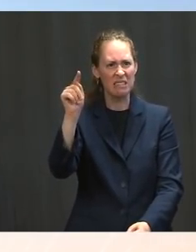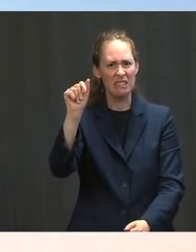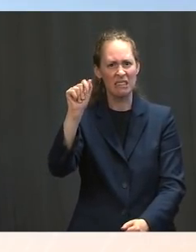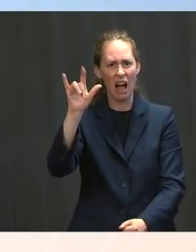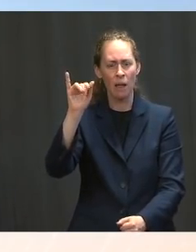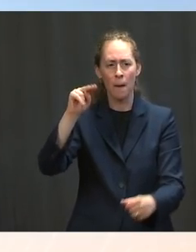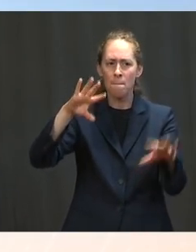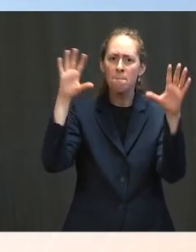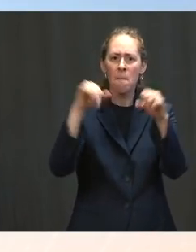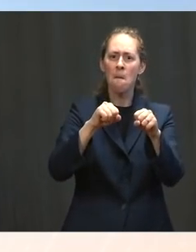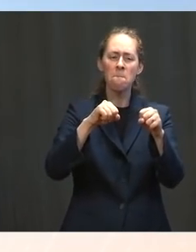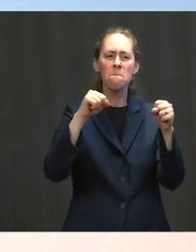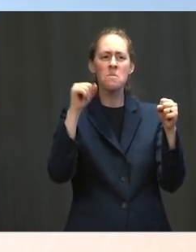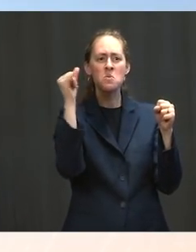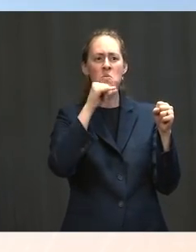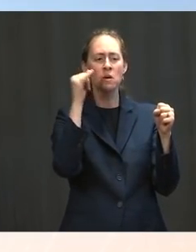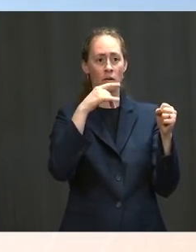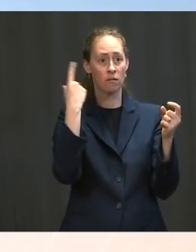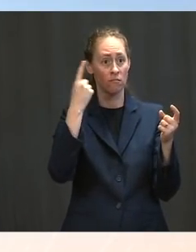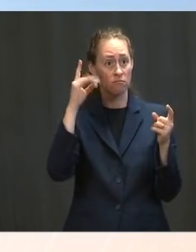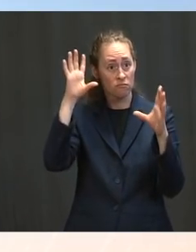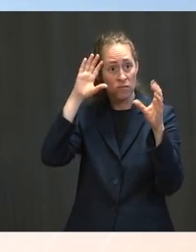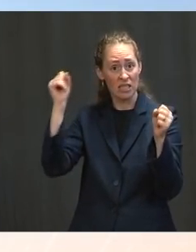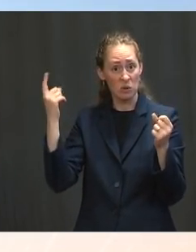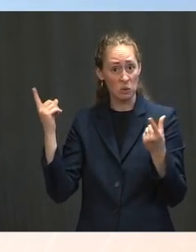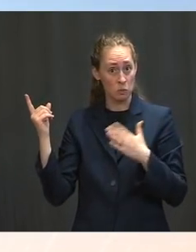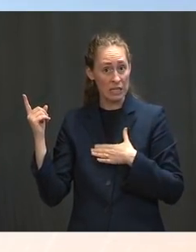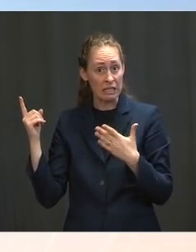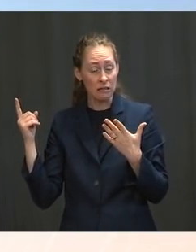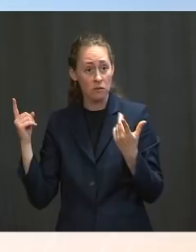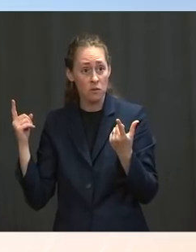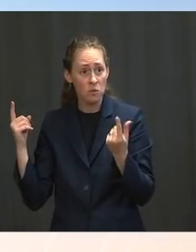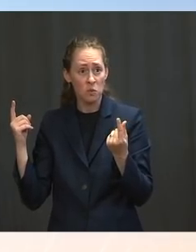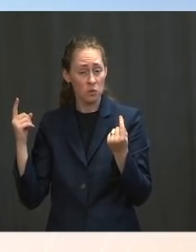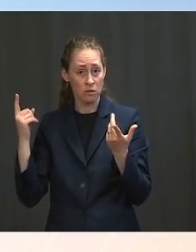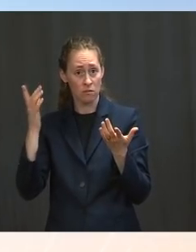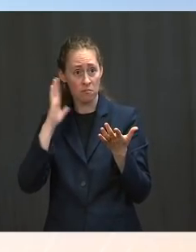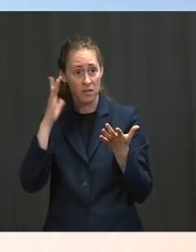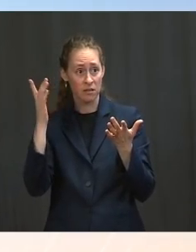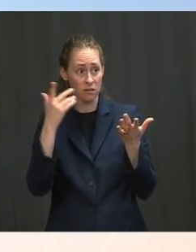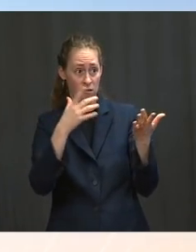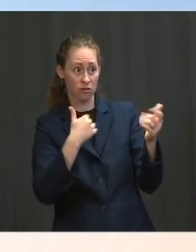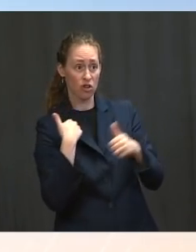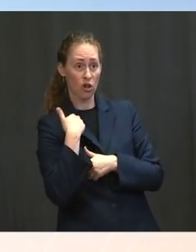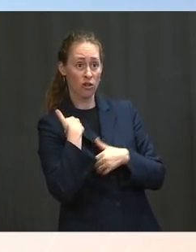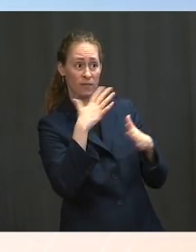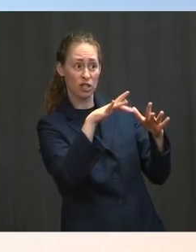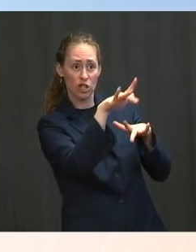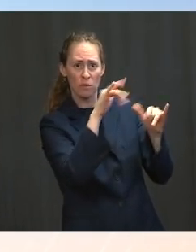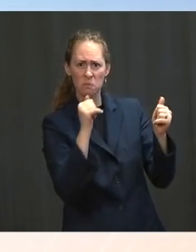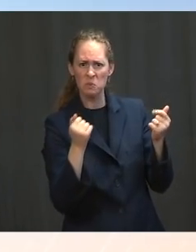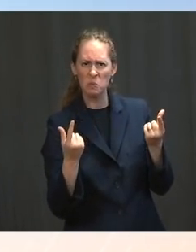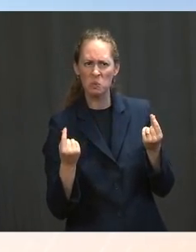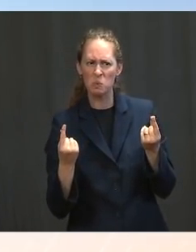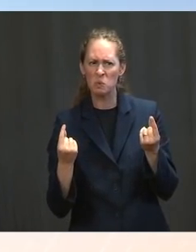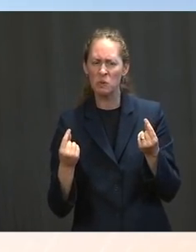what is President Biden willing to do after pulling the troops out? Ms. Psaki: Well, I would first say, if you take us back to when the President